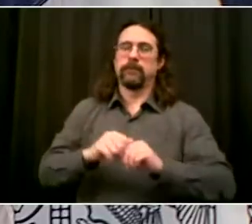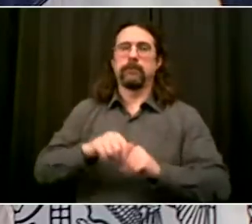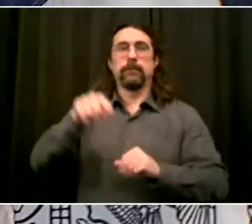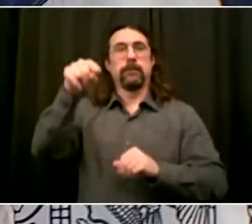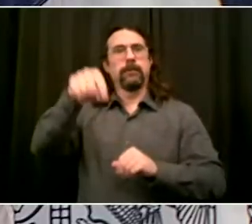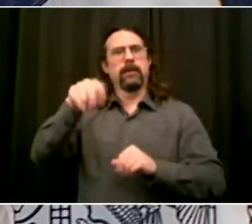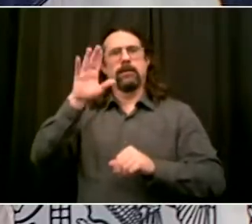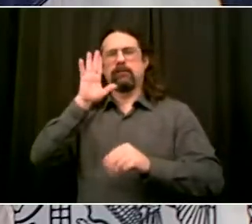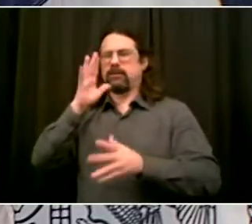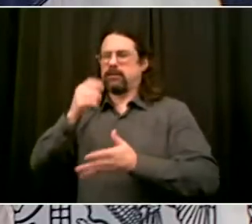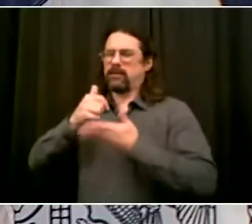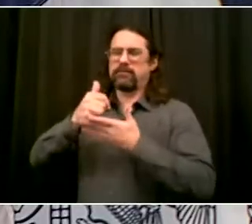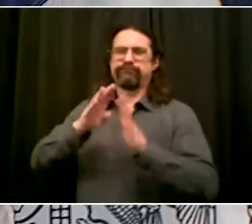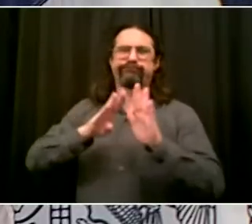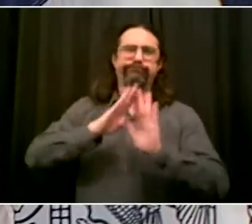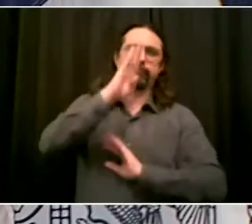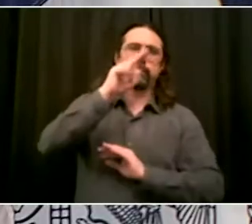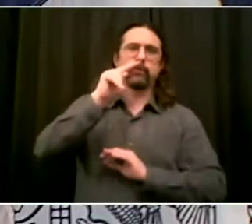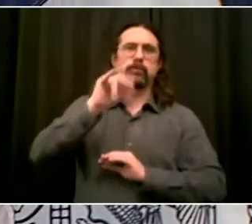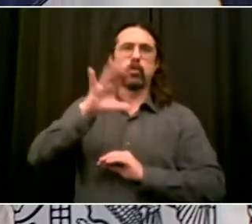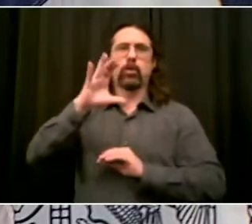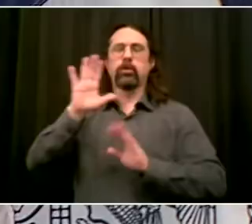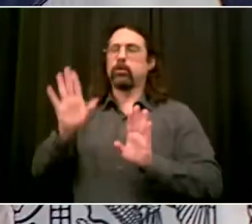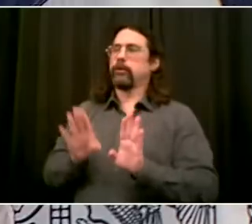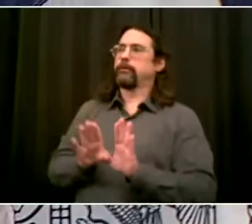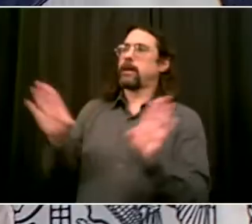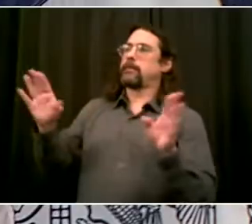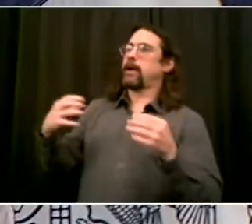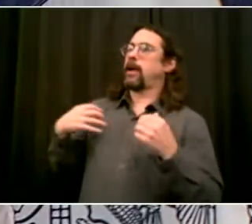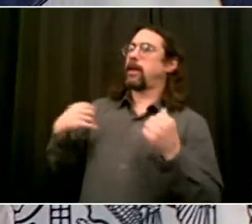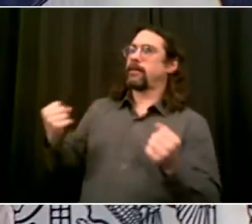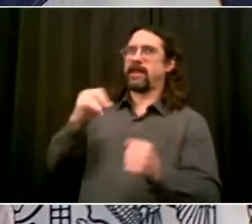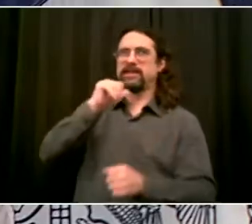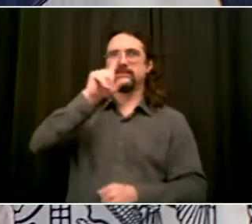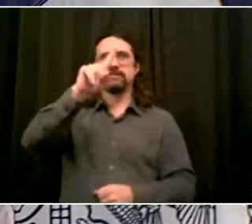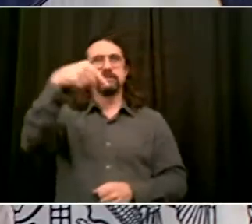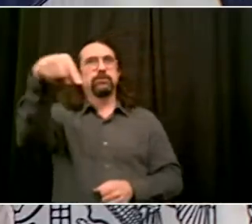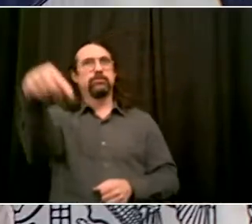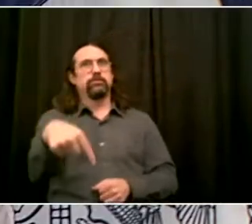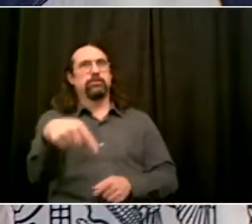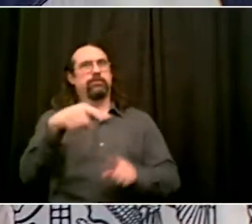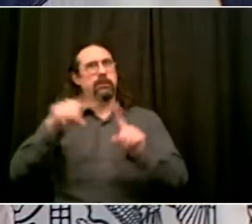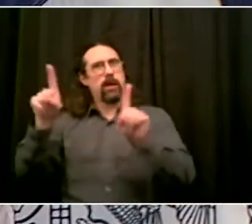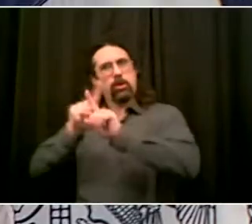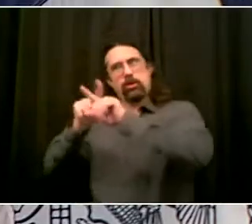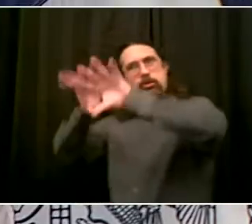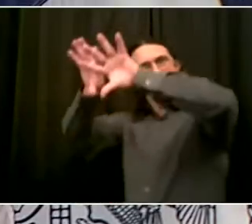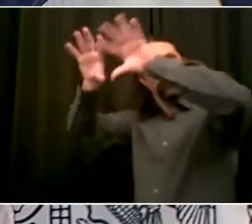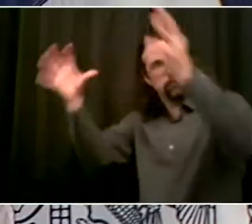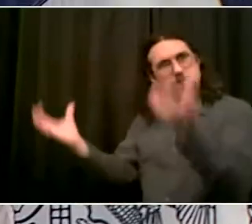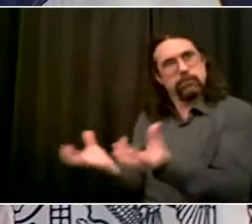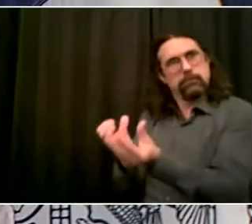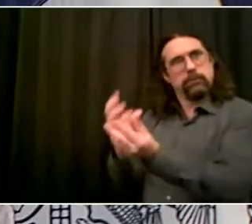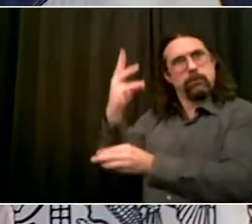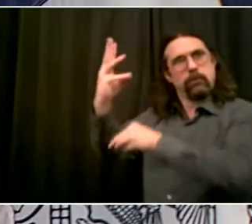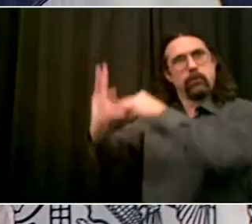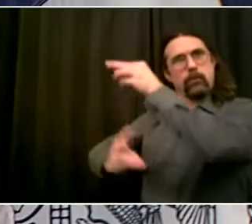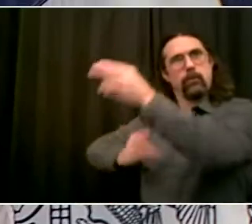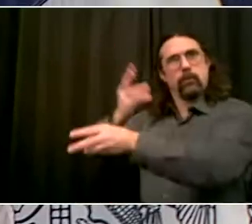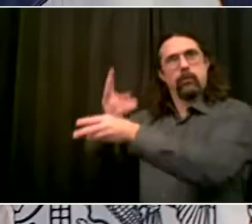STRATEGY TO GROW